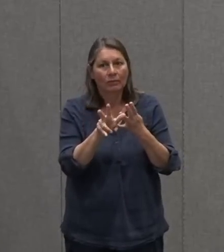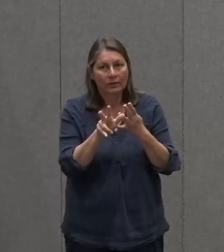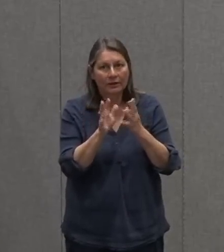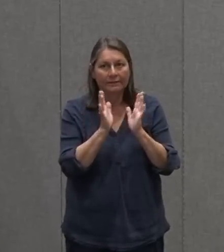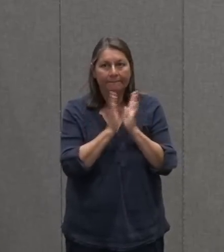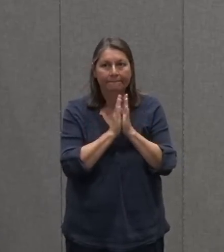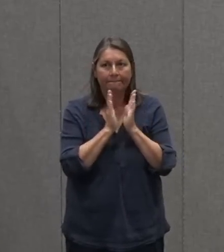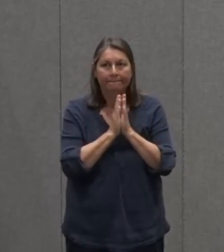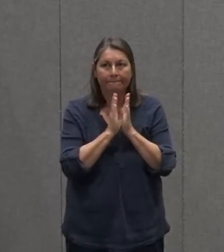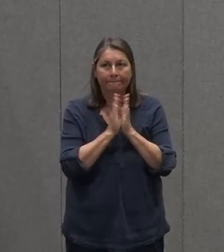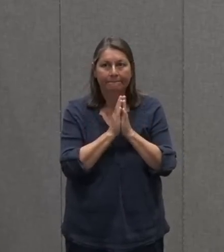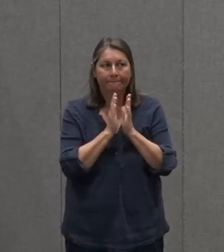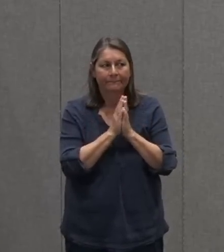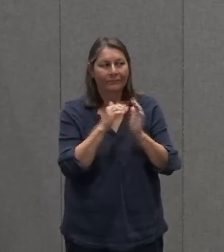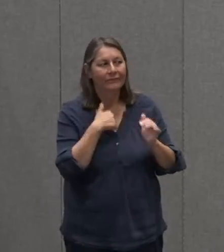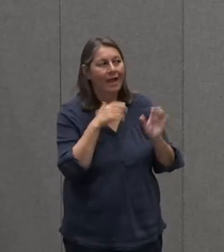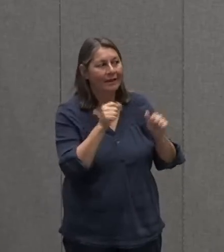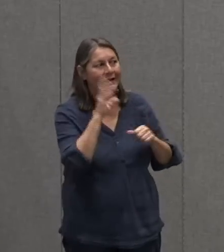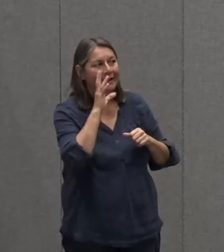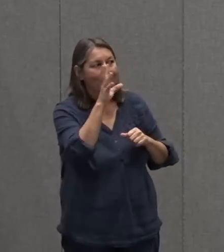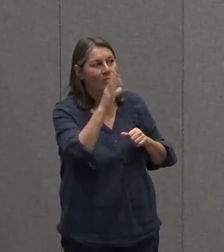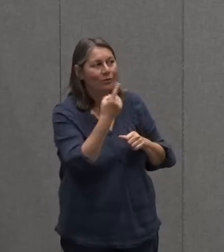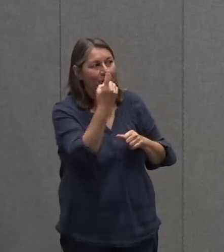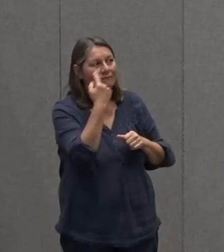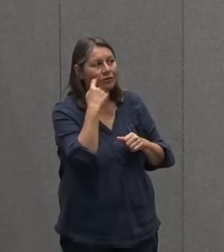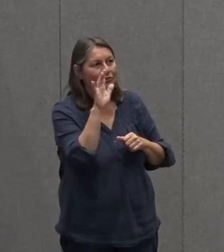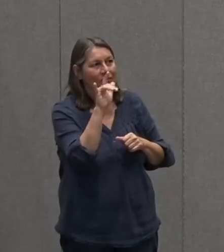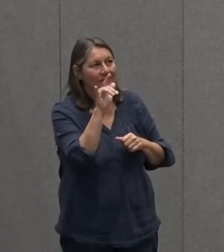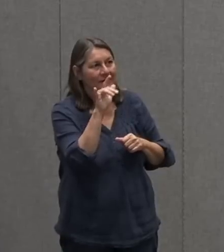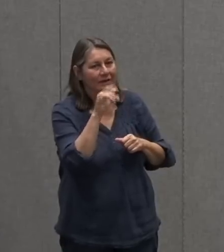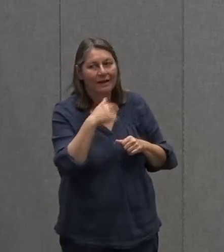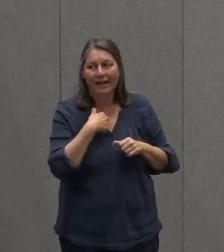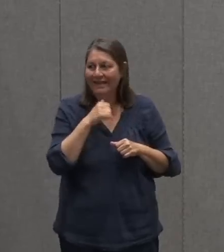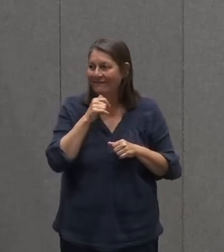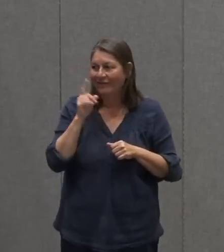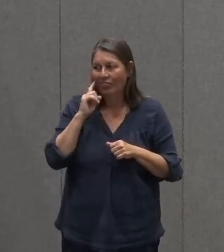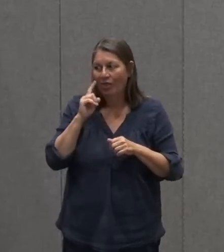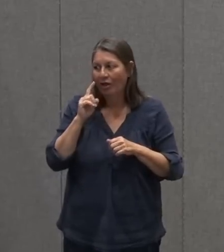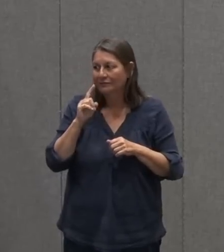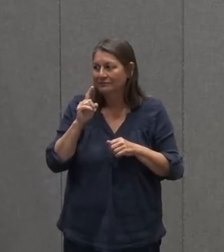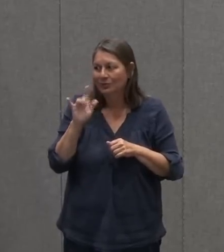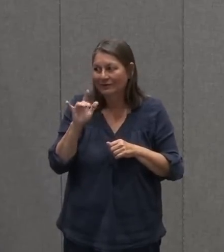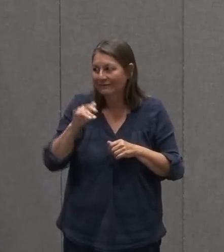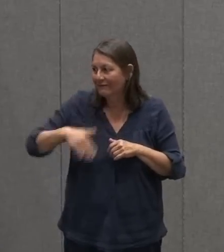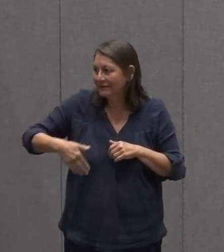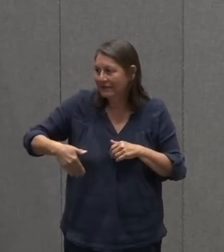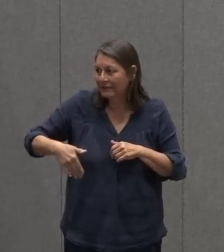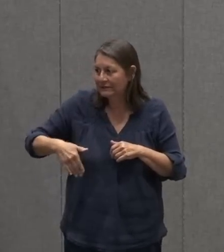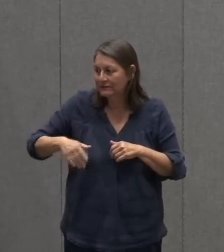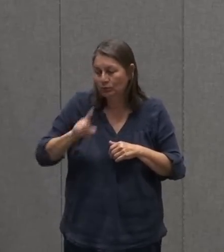I can come up with another one for 25. Okay, I haven't thought of one yet for 25, 25 is eluding me today.